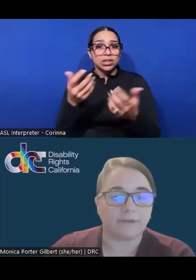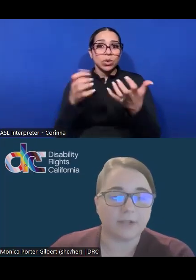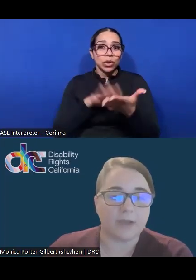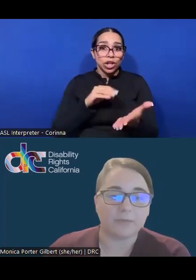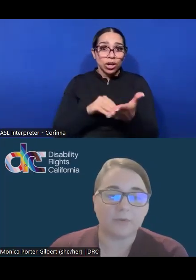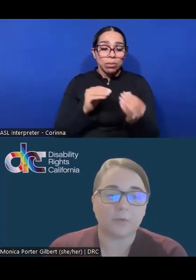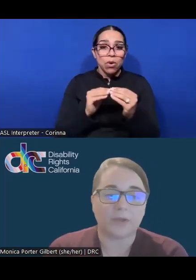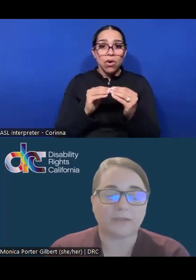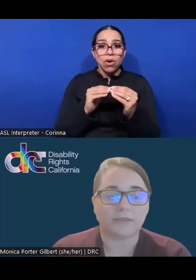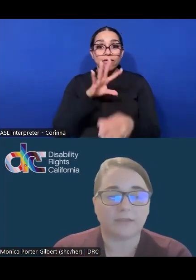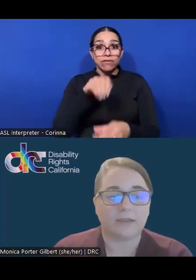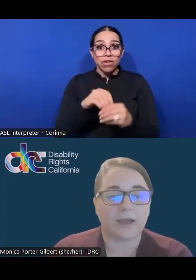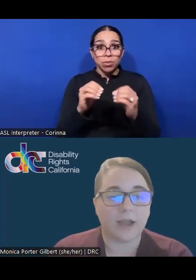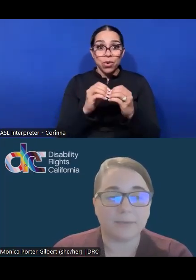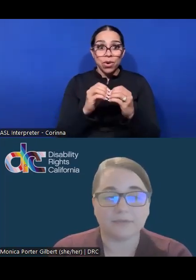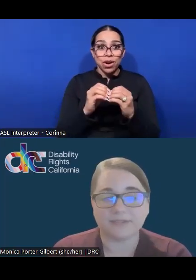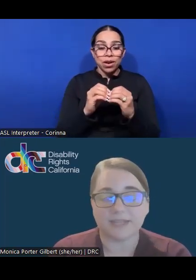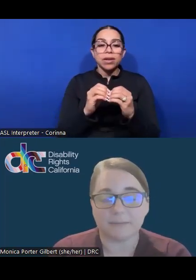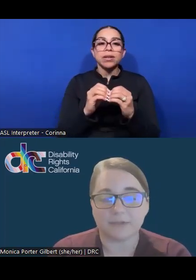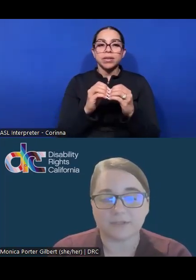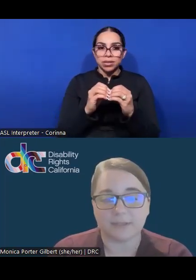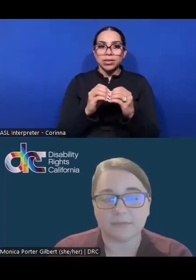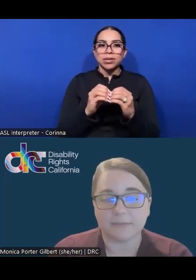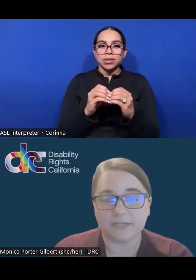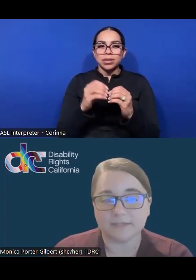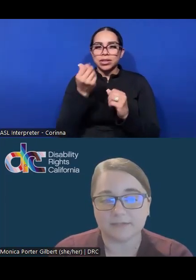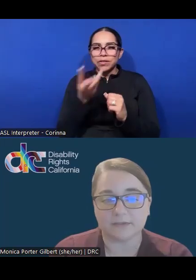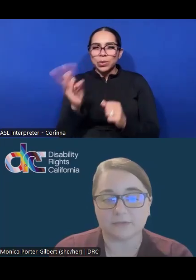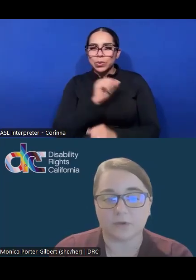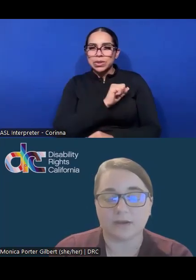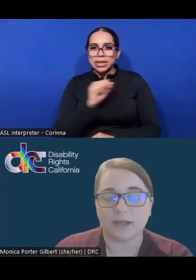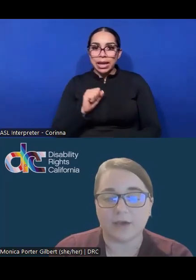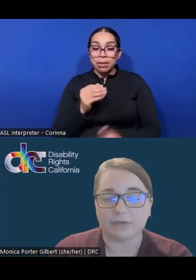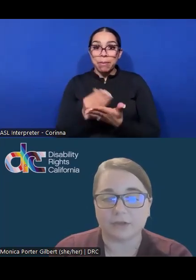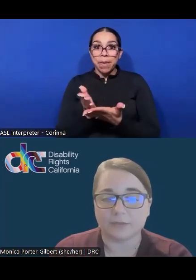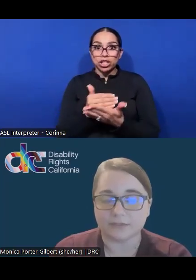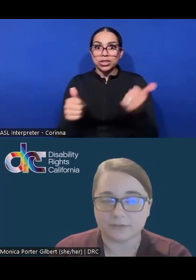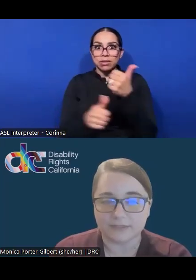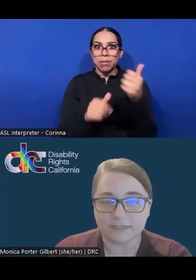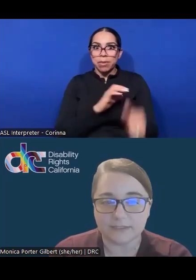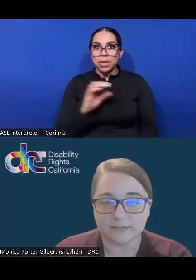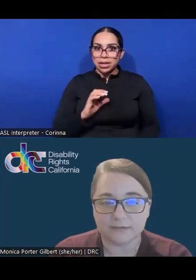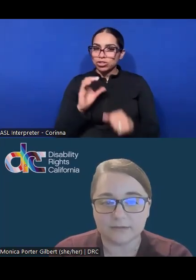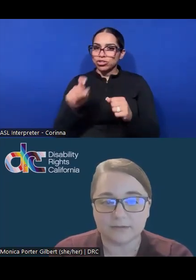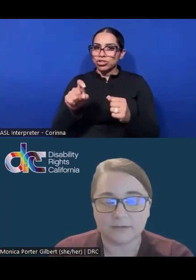follow up with a couple of Senate budget subcommittees. There's one on Health and Human Services.